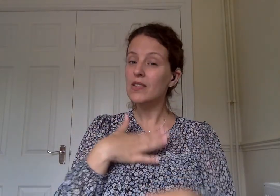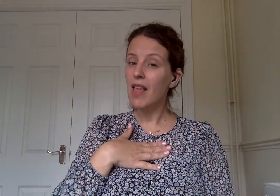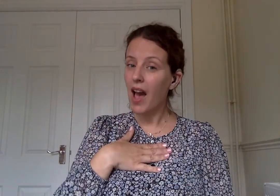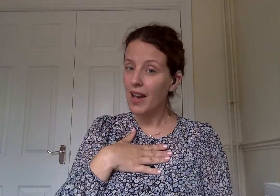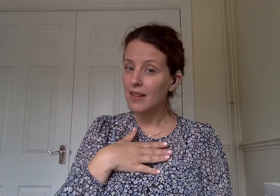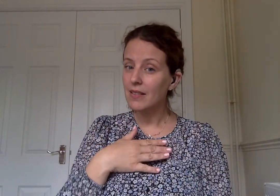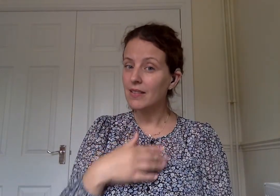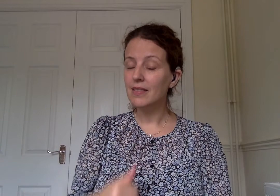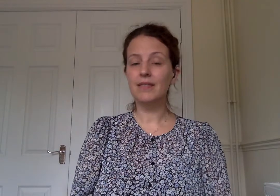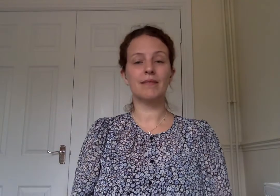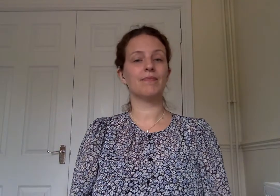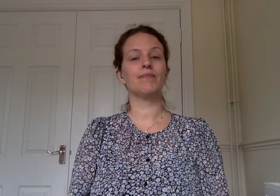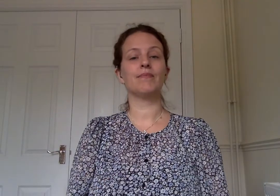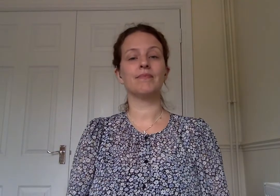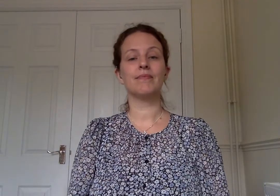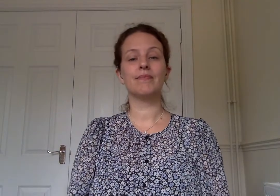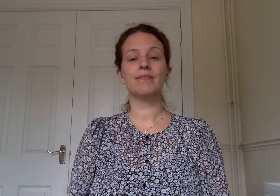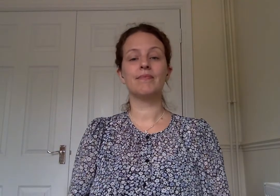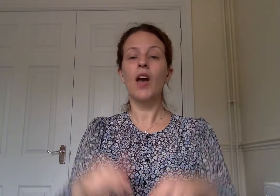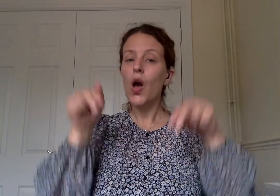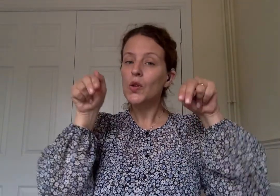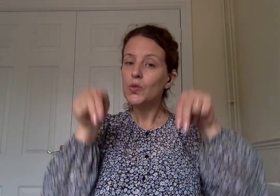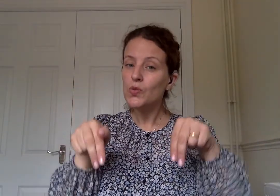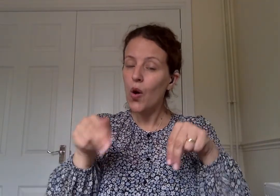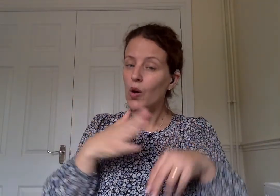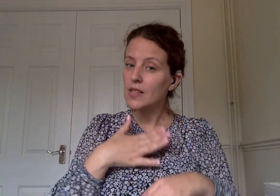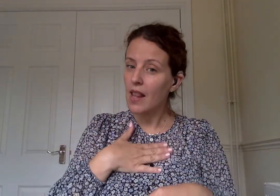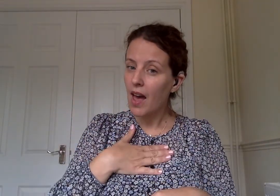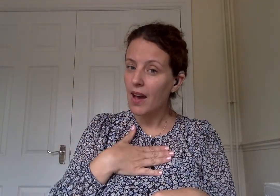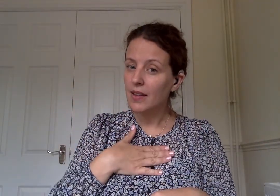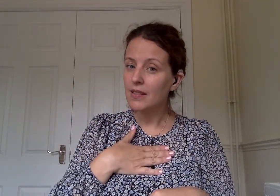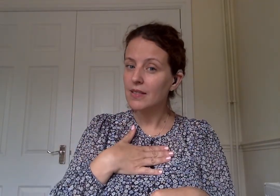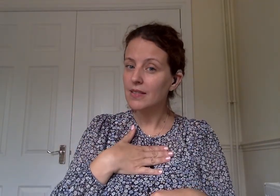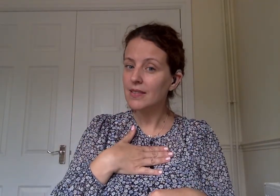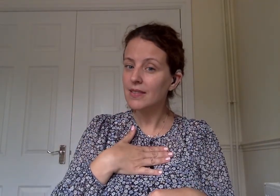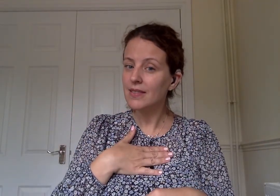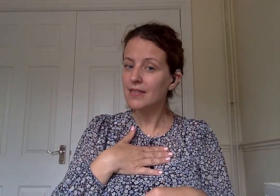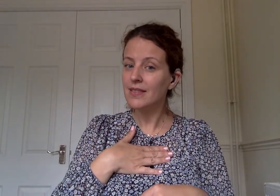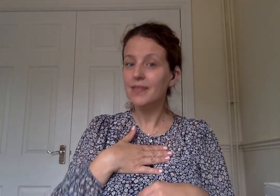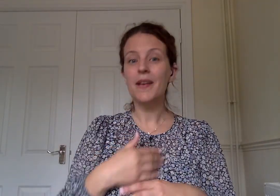Dog like?